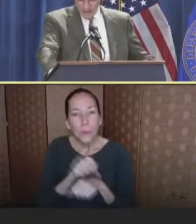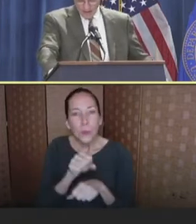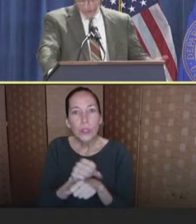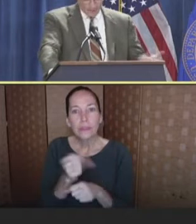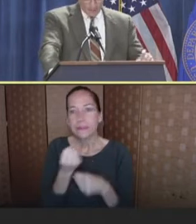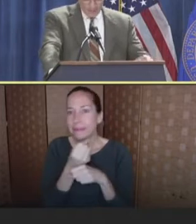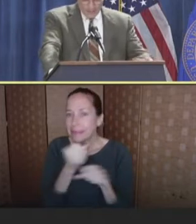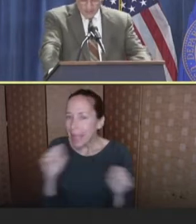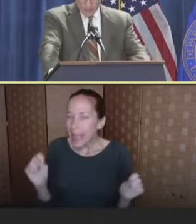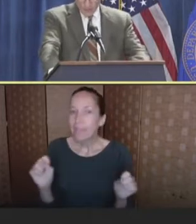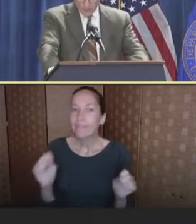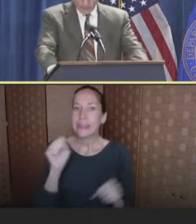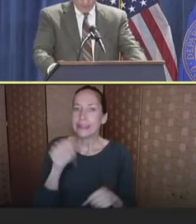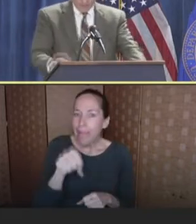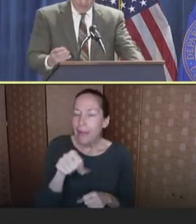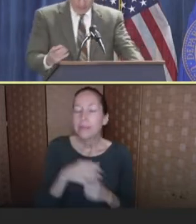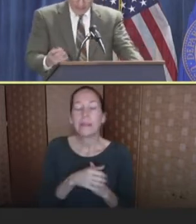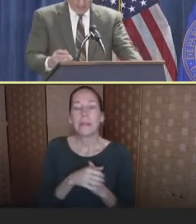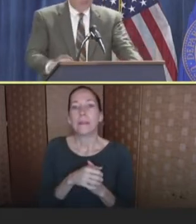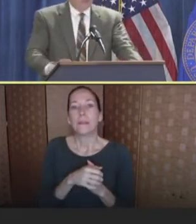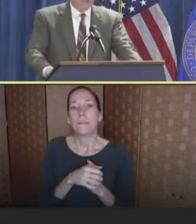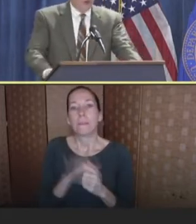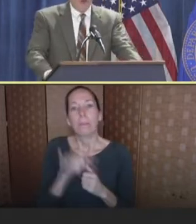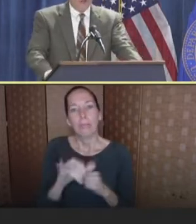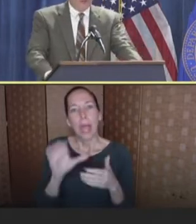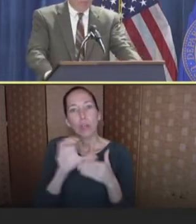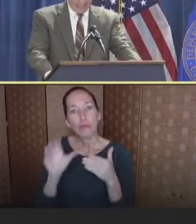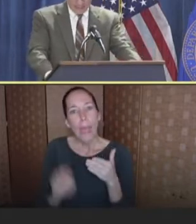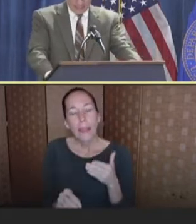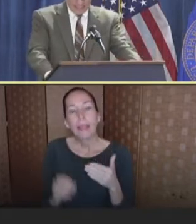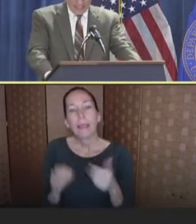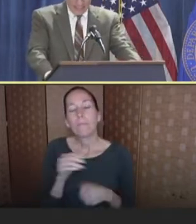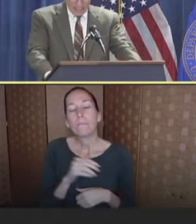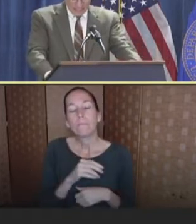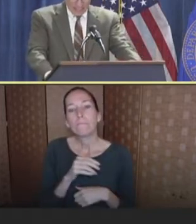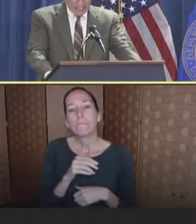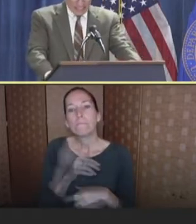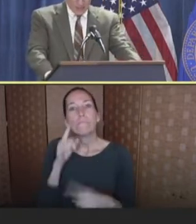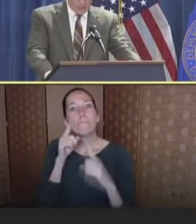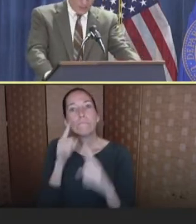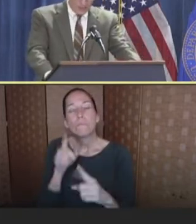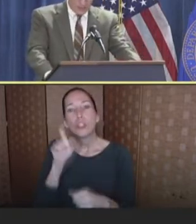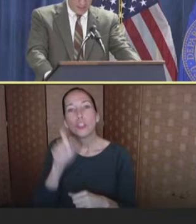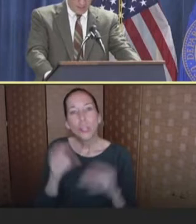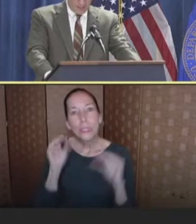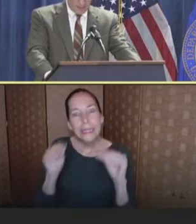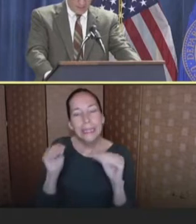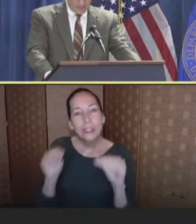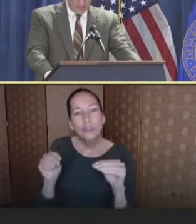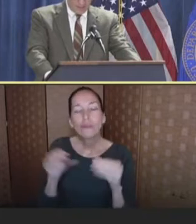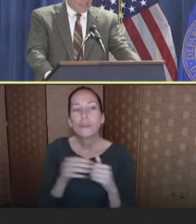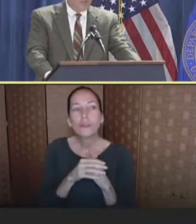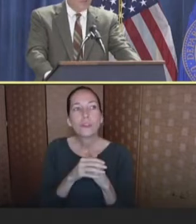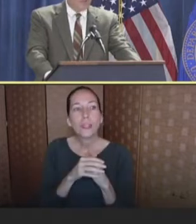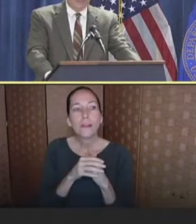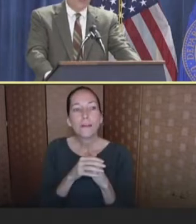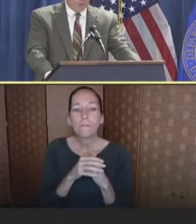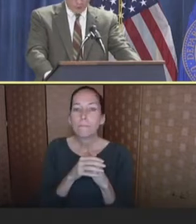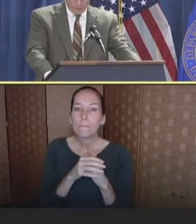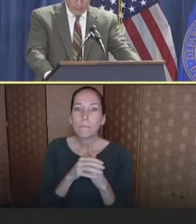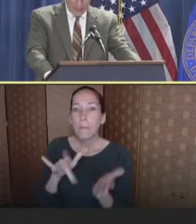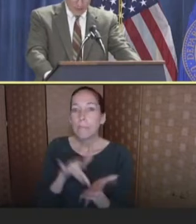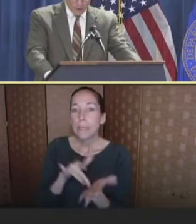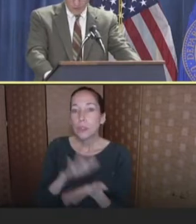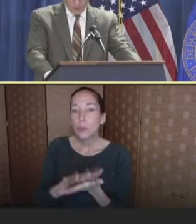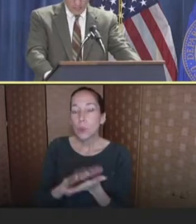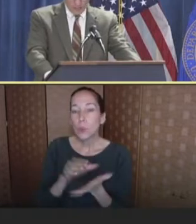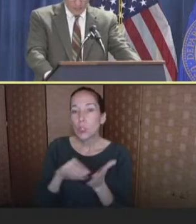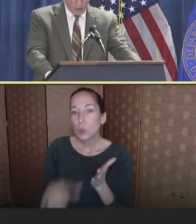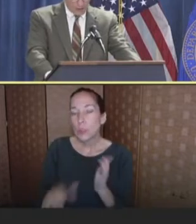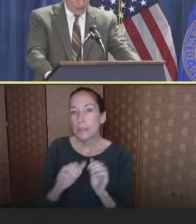This curriculum should also ideally teach middle school students how to assess the credibility